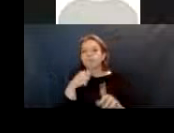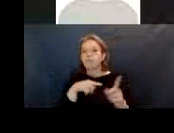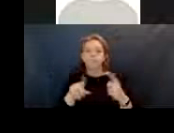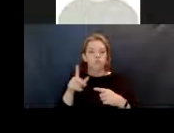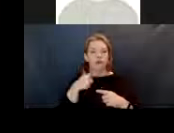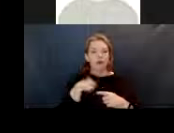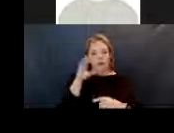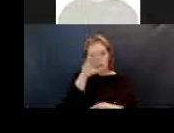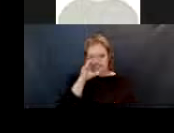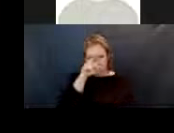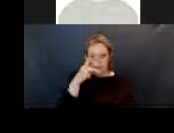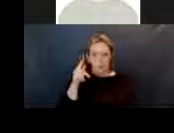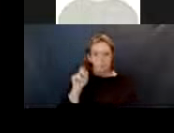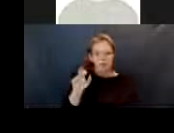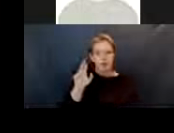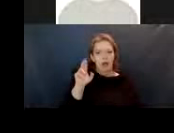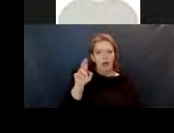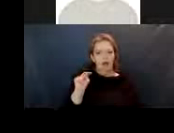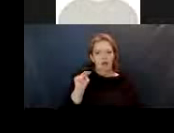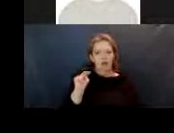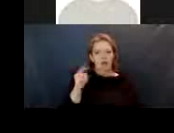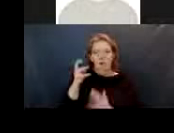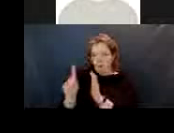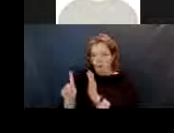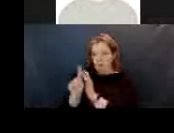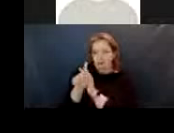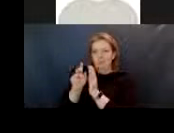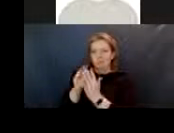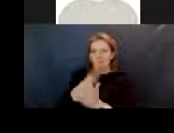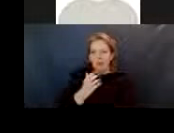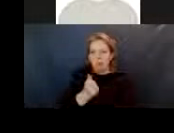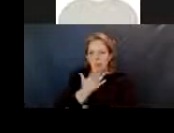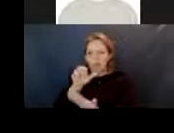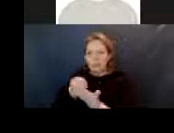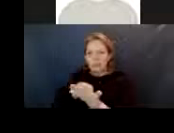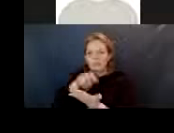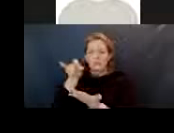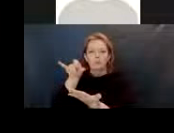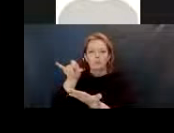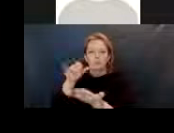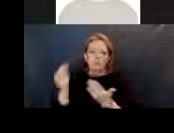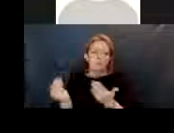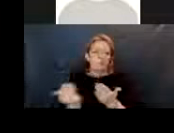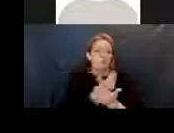New patterns, fresh patterns, things that